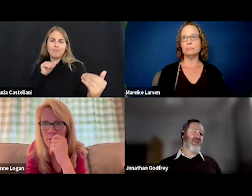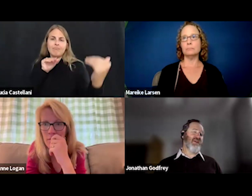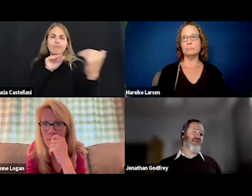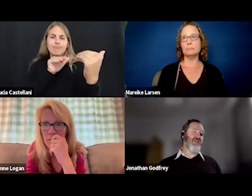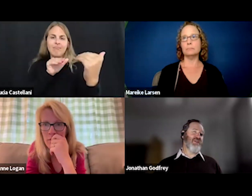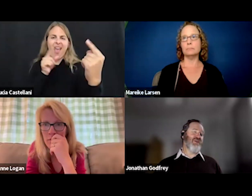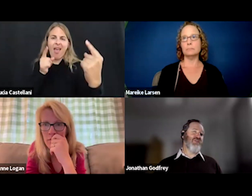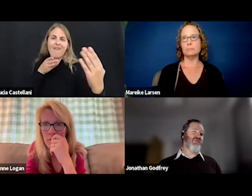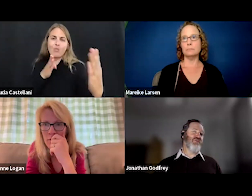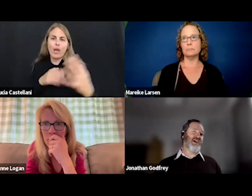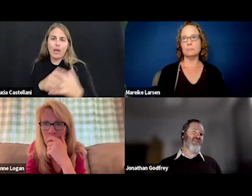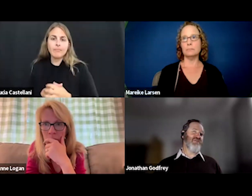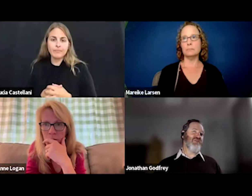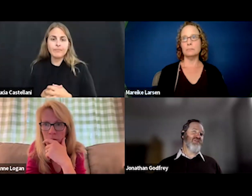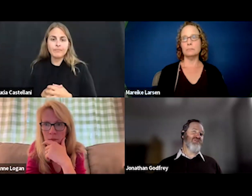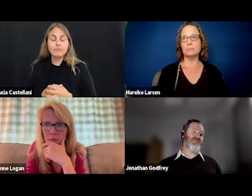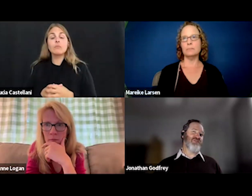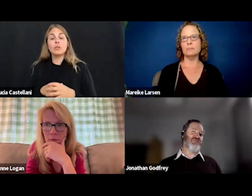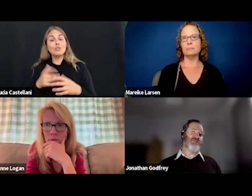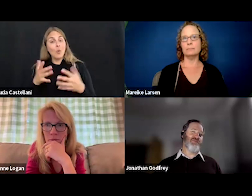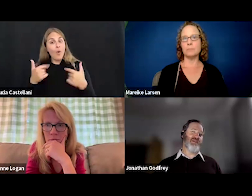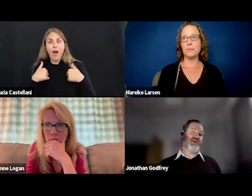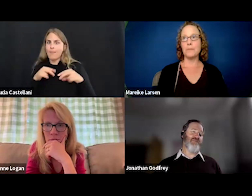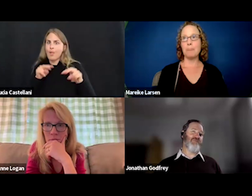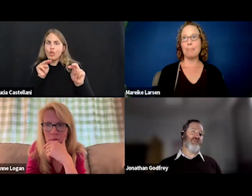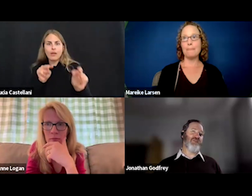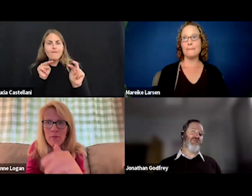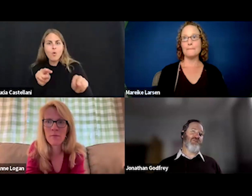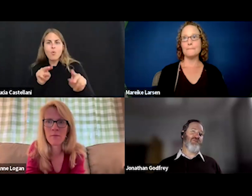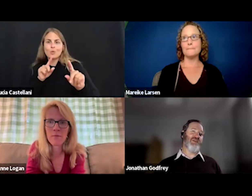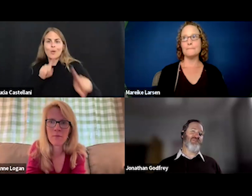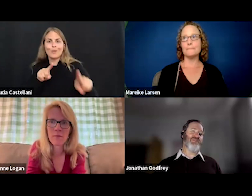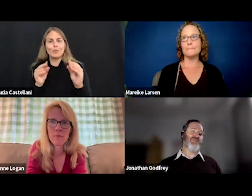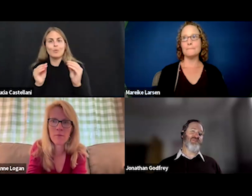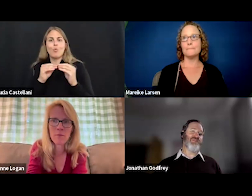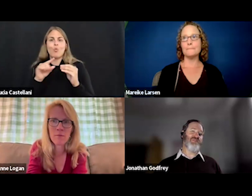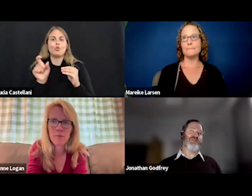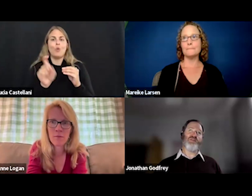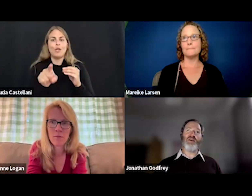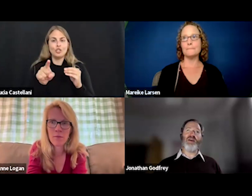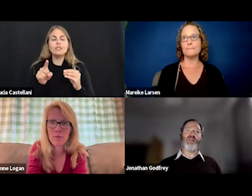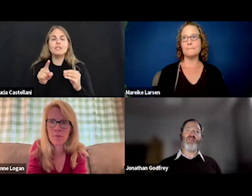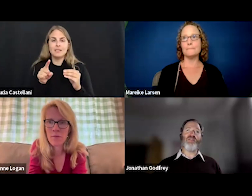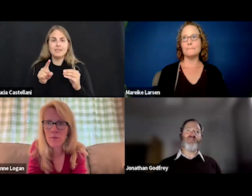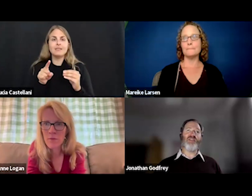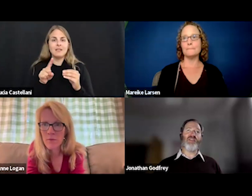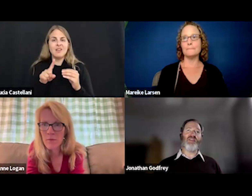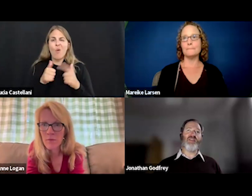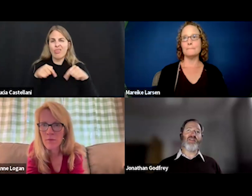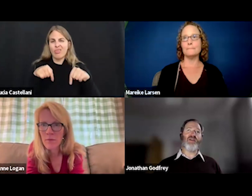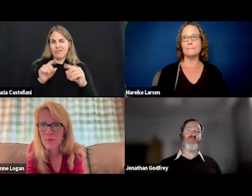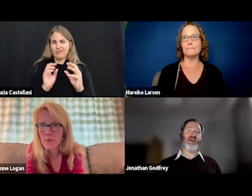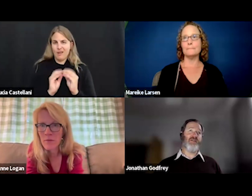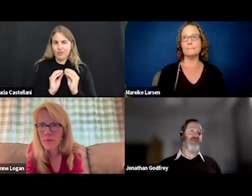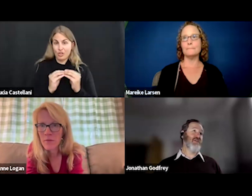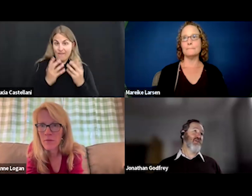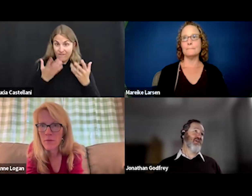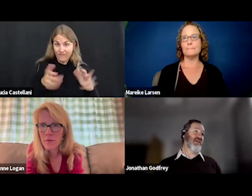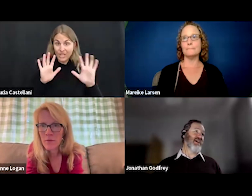So I look forward to answering questions once the session is over.